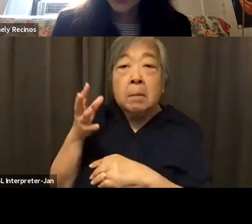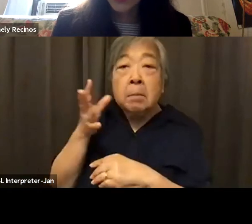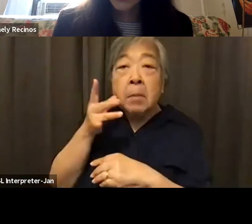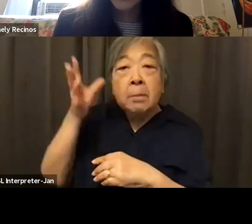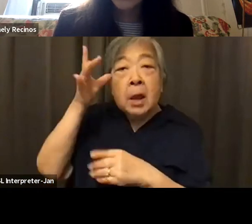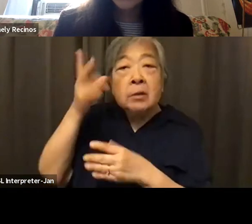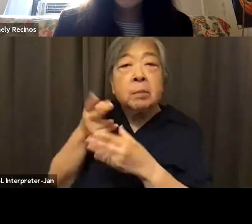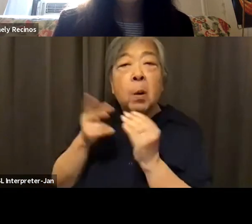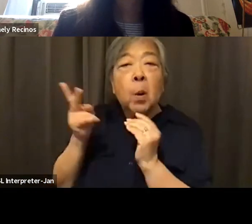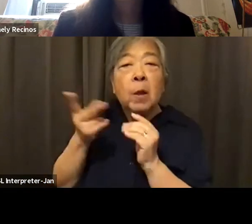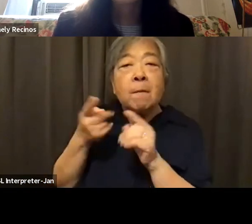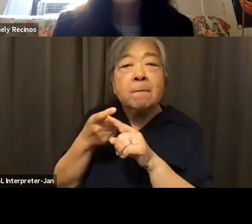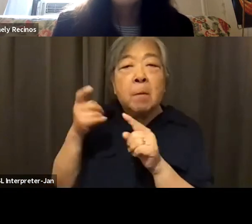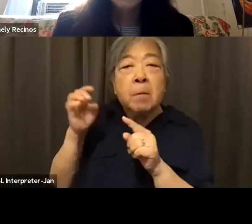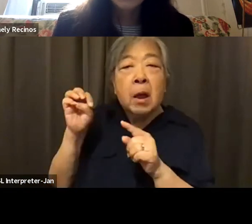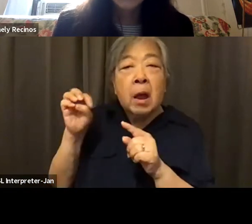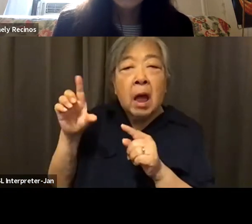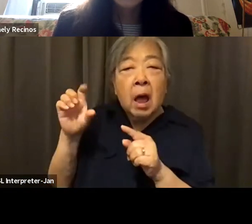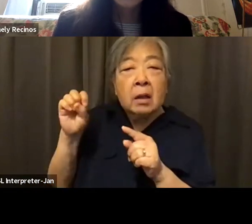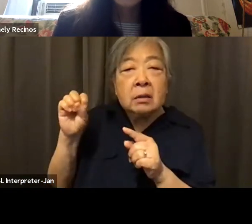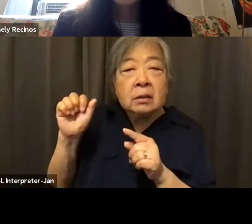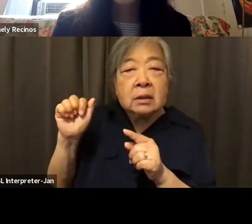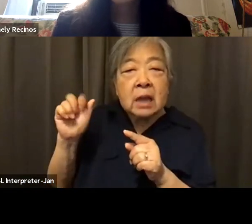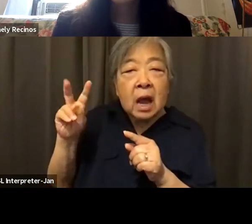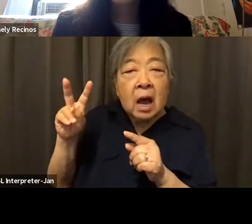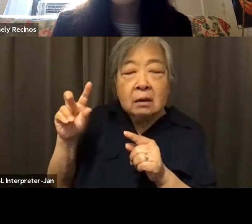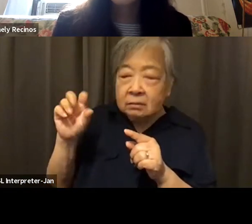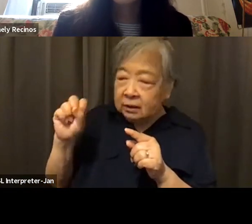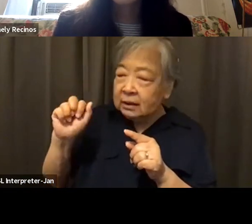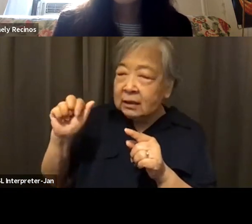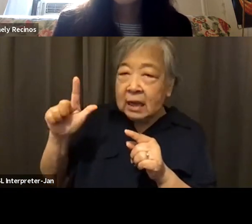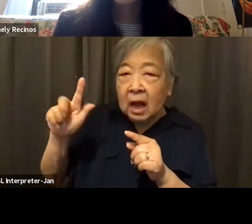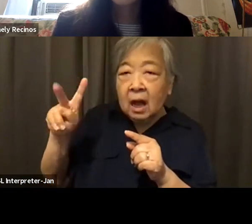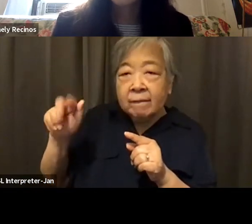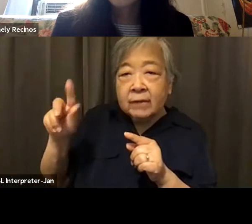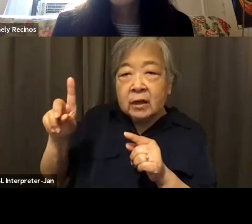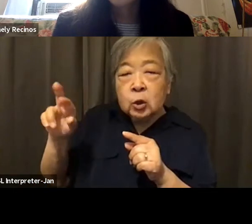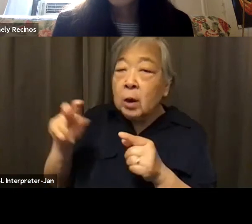They didn't come here together but they both left El Salvador during the time of the Civil